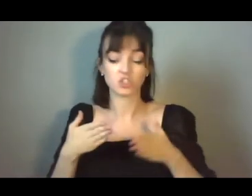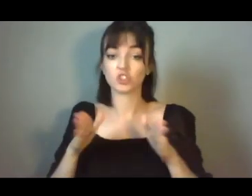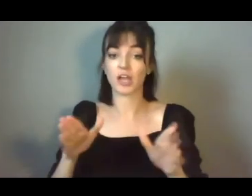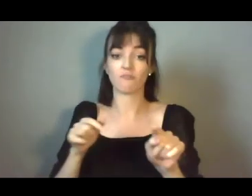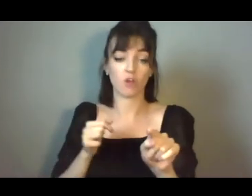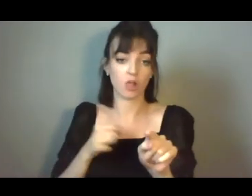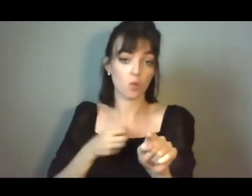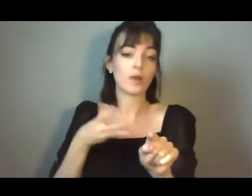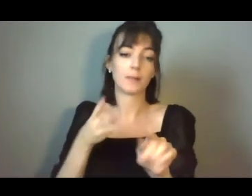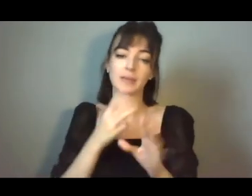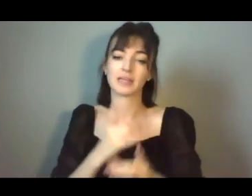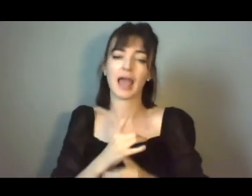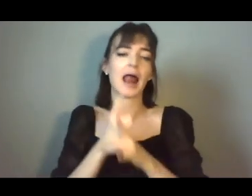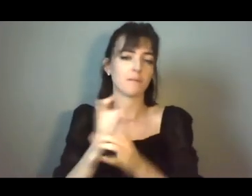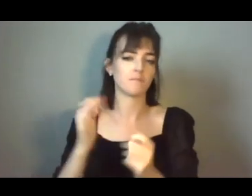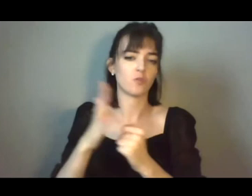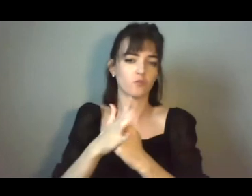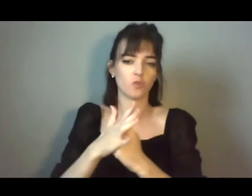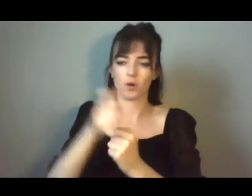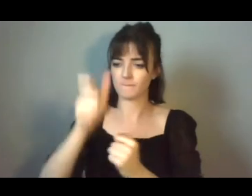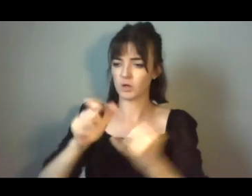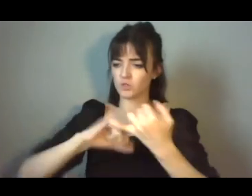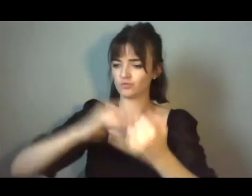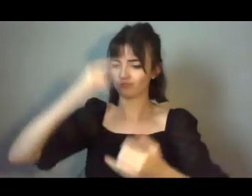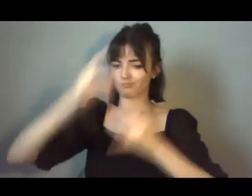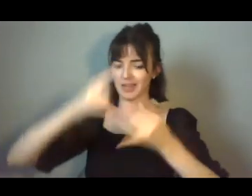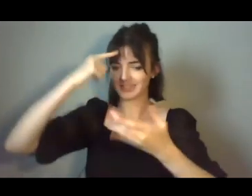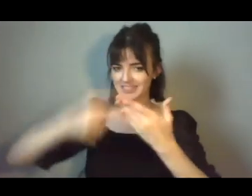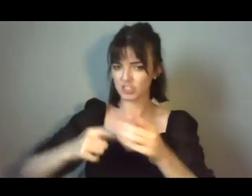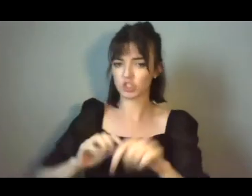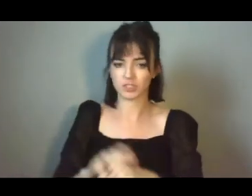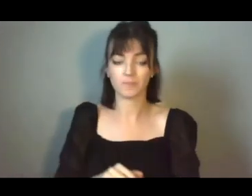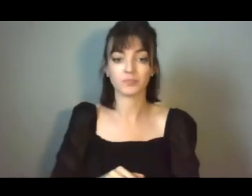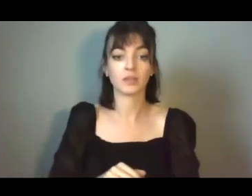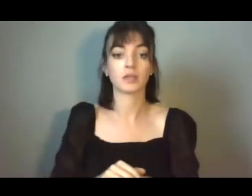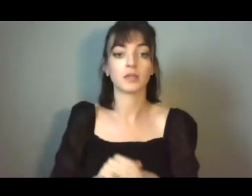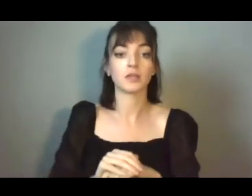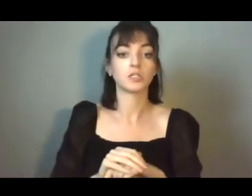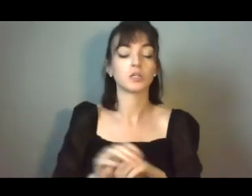help to a decision making assistant. I think it's purposely less directive. The idea is that that